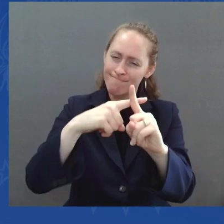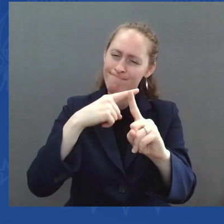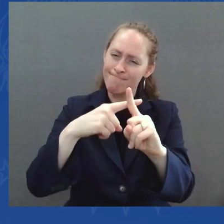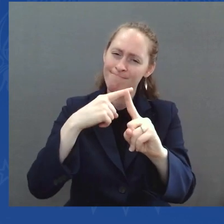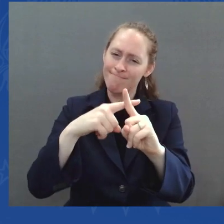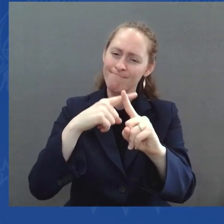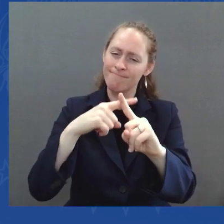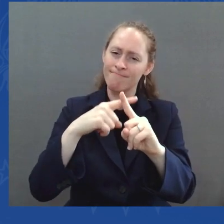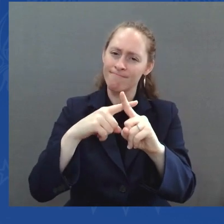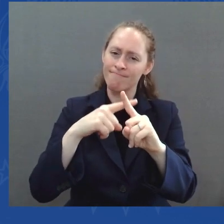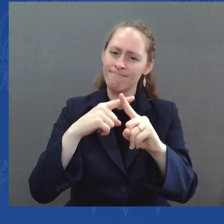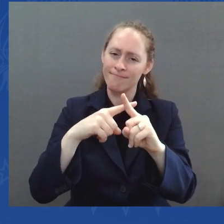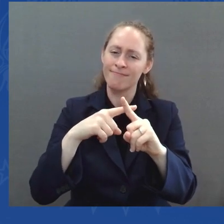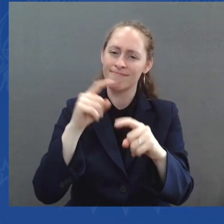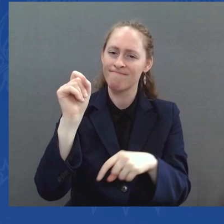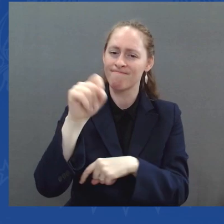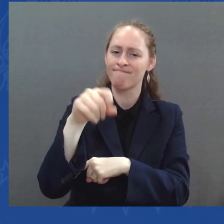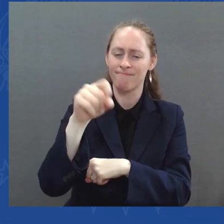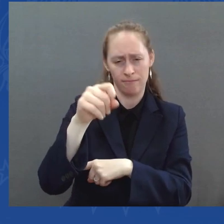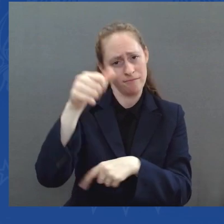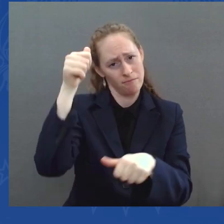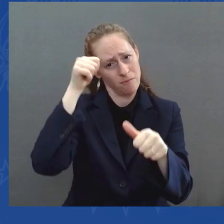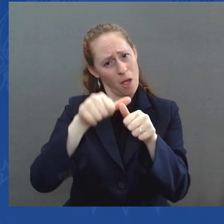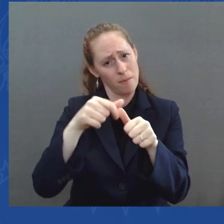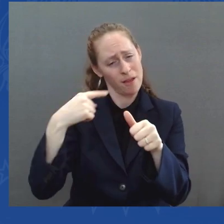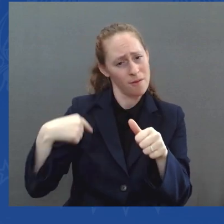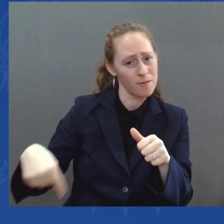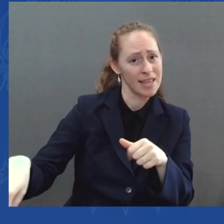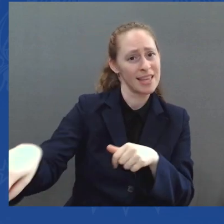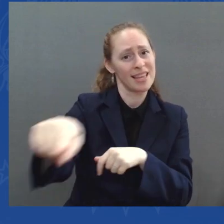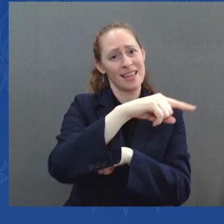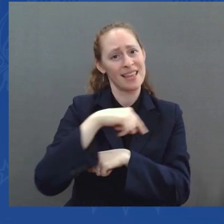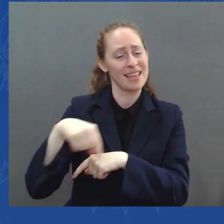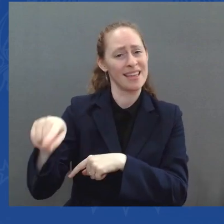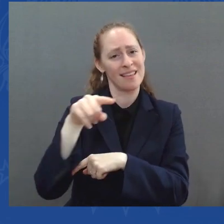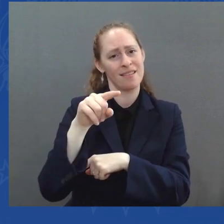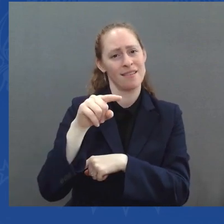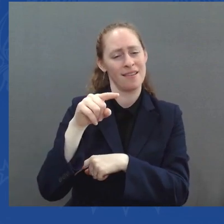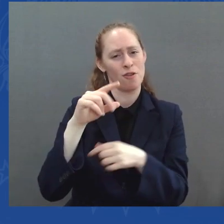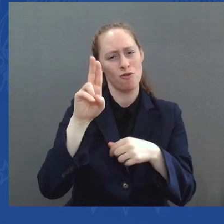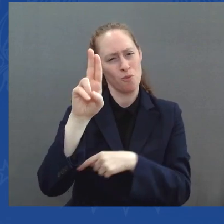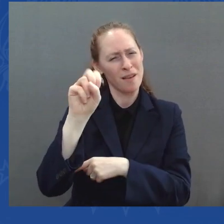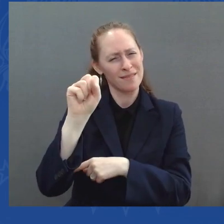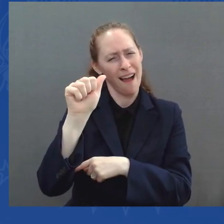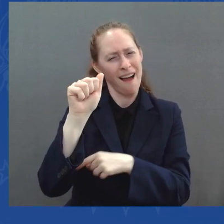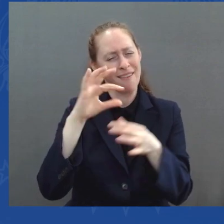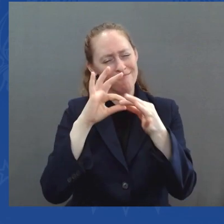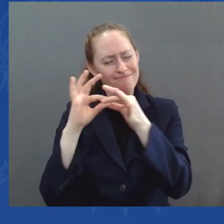and there is simply literally nothing beyond our capacity when we're united and do it together.